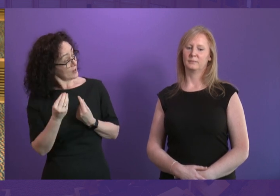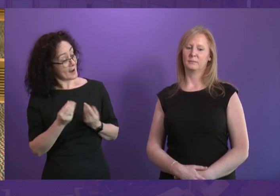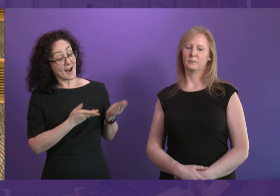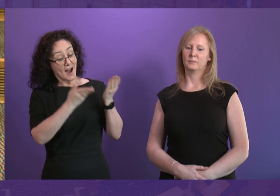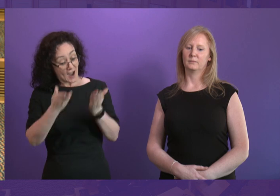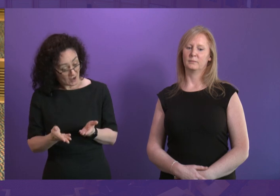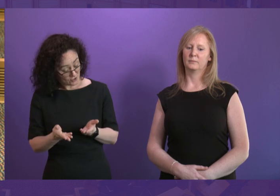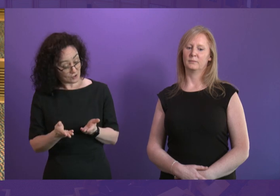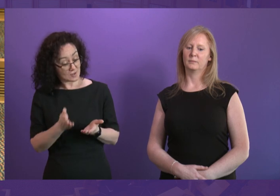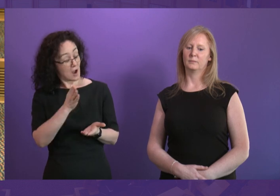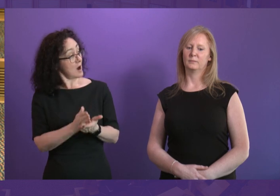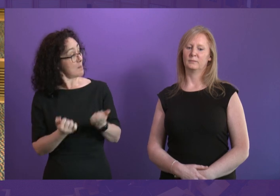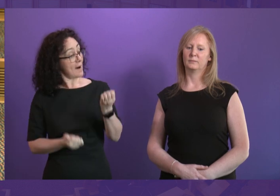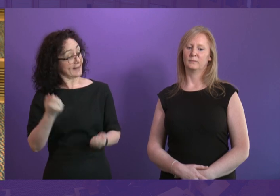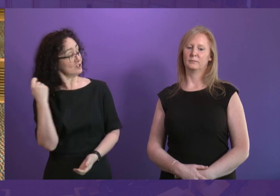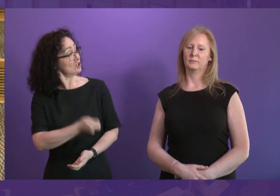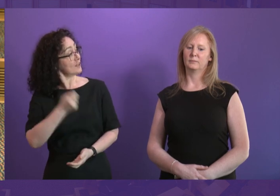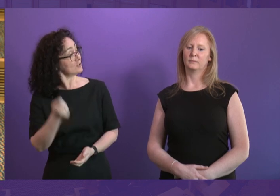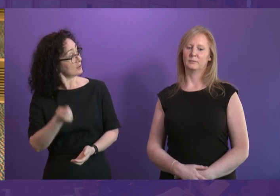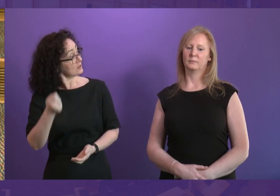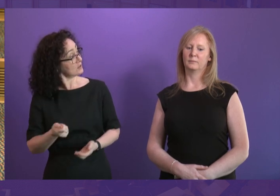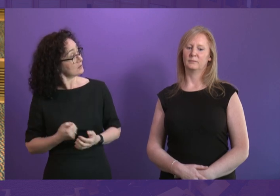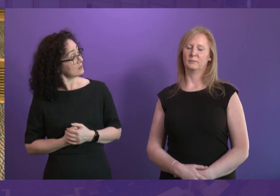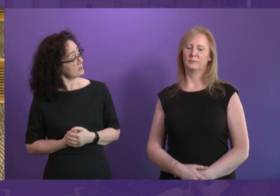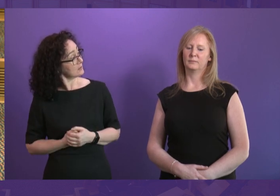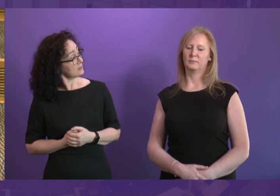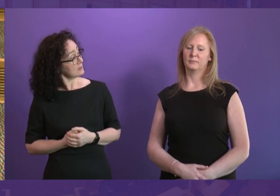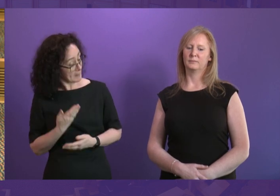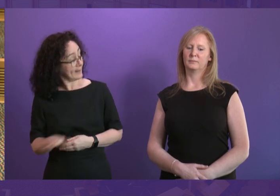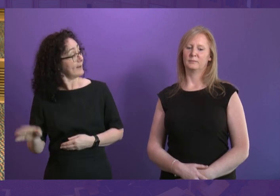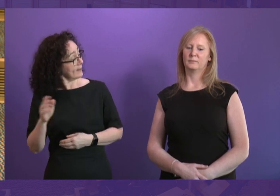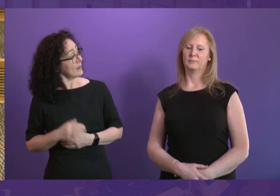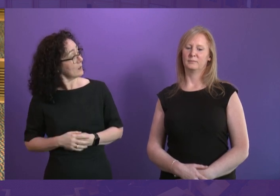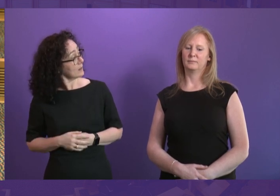Arbroath, Forfar, Kirriemuir, Brechin and Montrose. Last year, the Tories on East Dunbartonshire